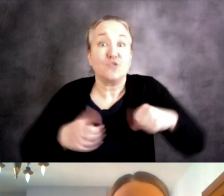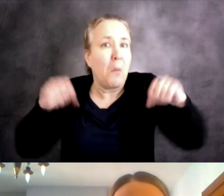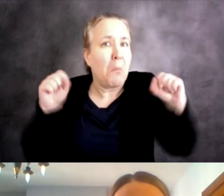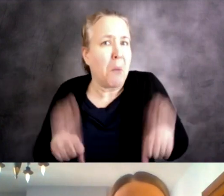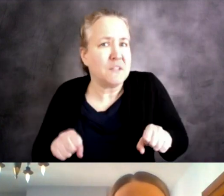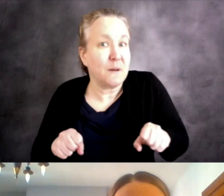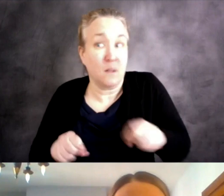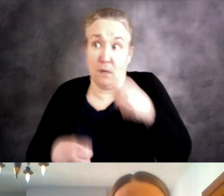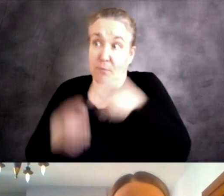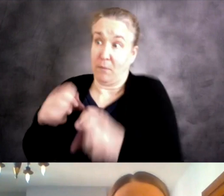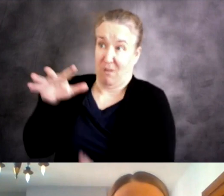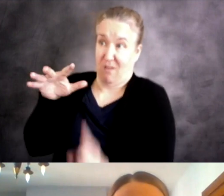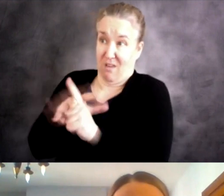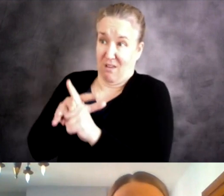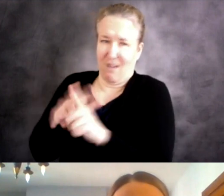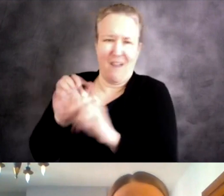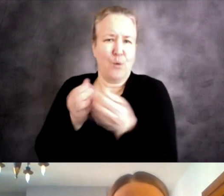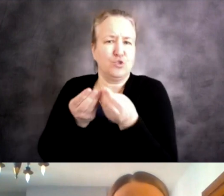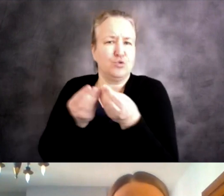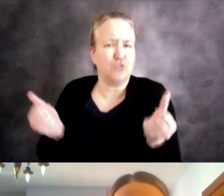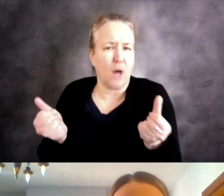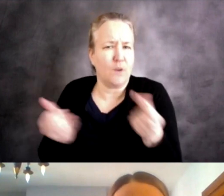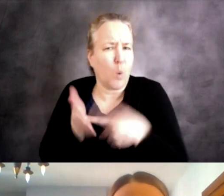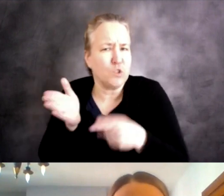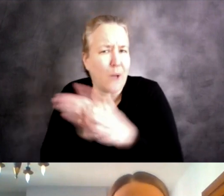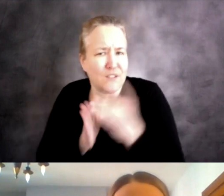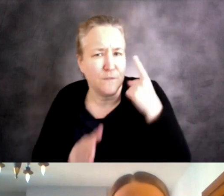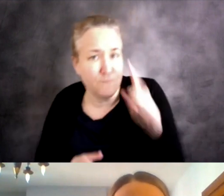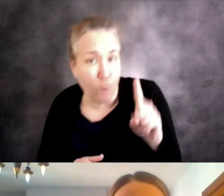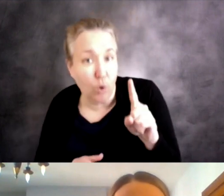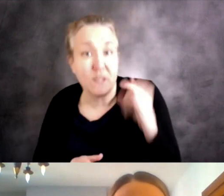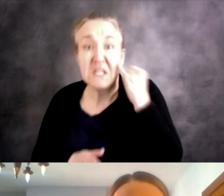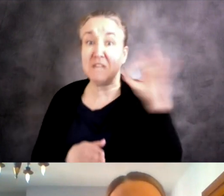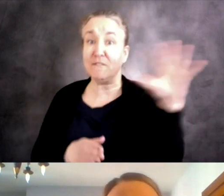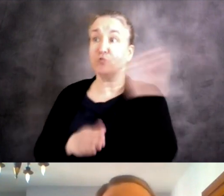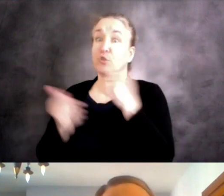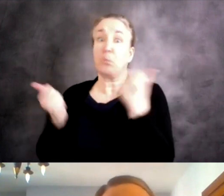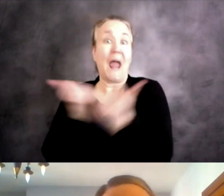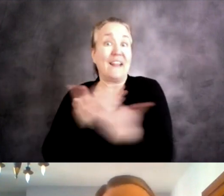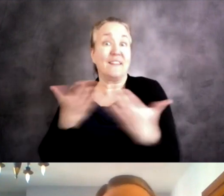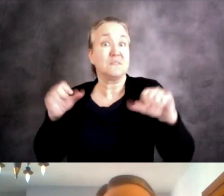what would you be asking for and if you assume that all things are possible, ask about it. Or